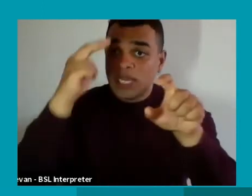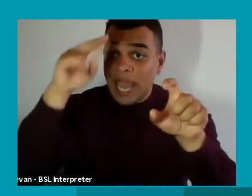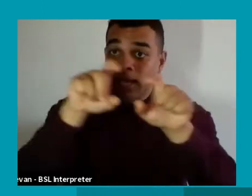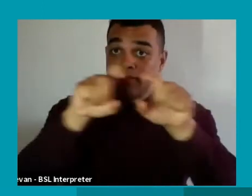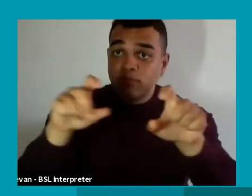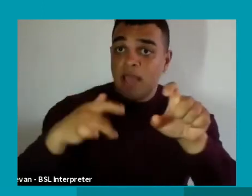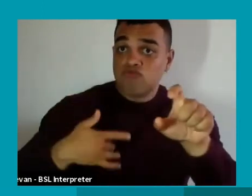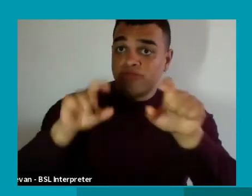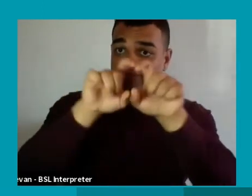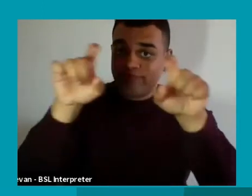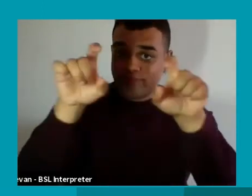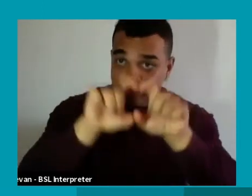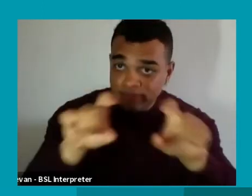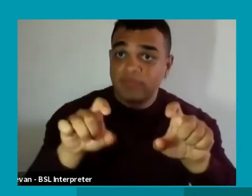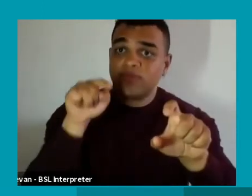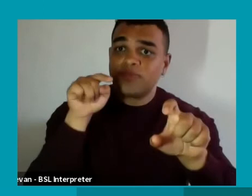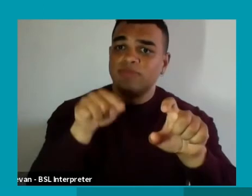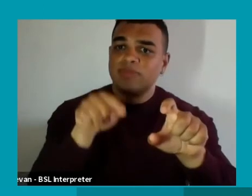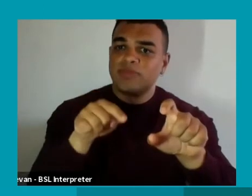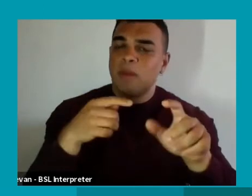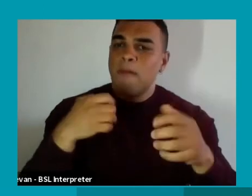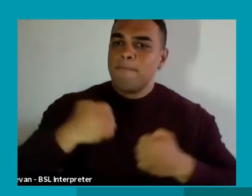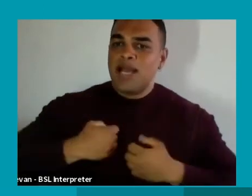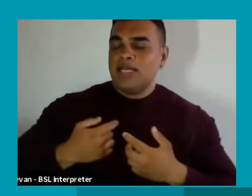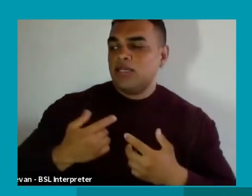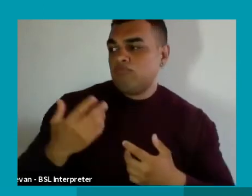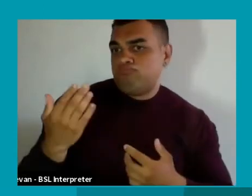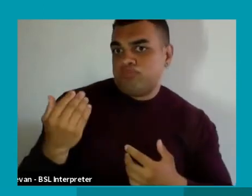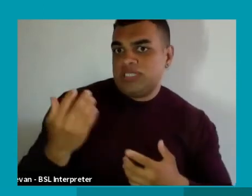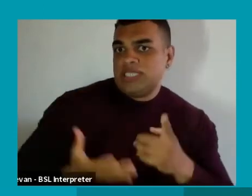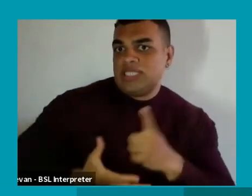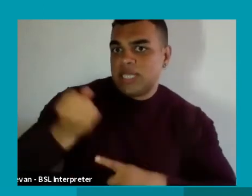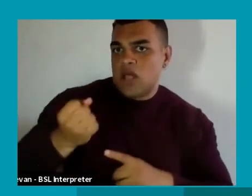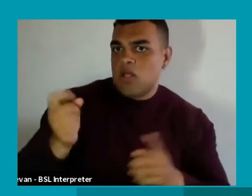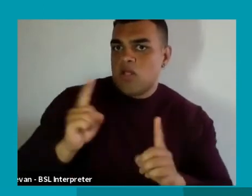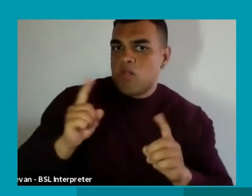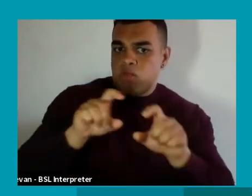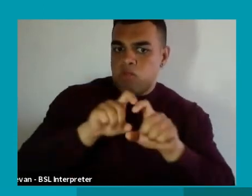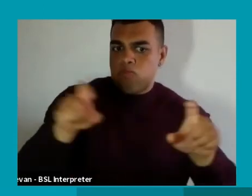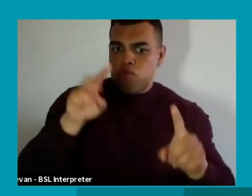the top skills that you have or your most. Recent roll with the top things that you did. Top load all of that,